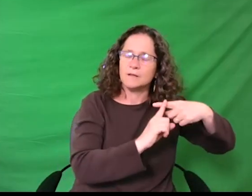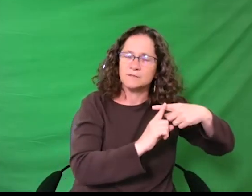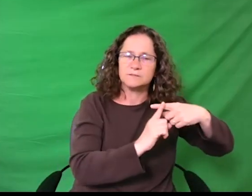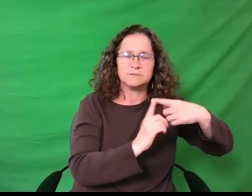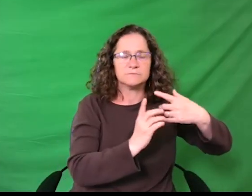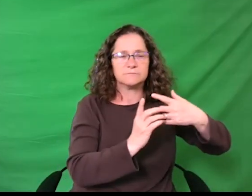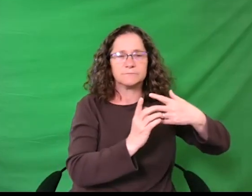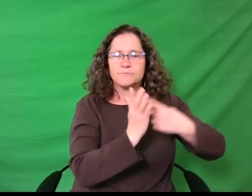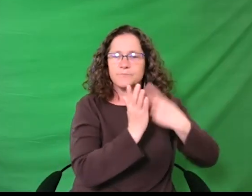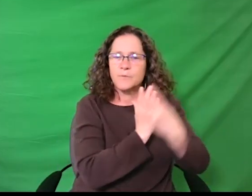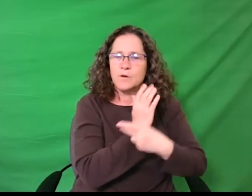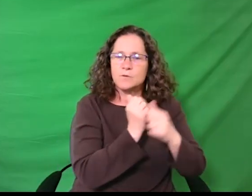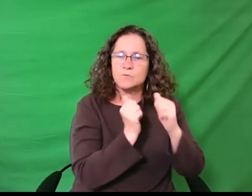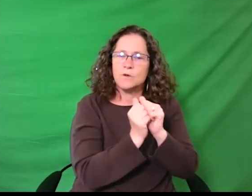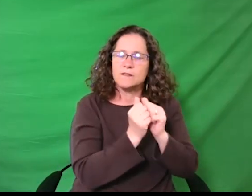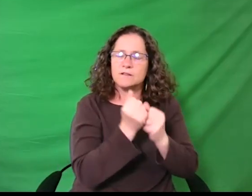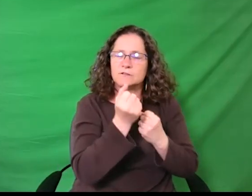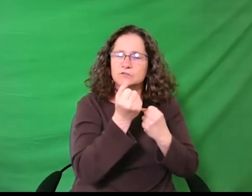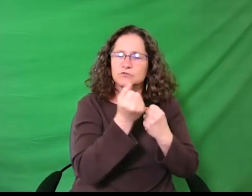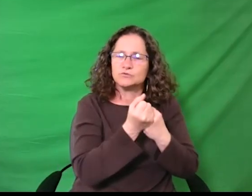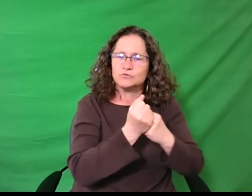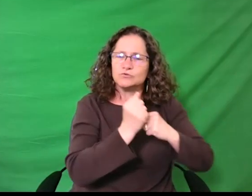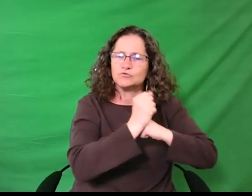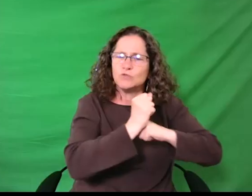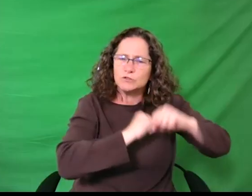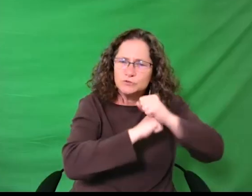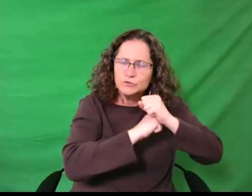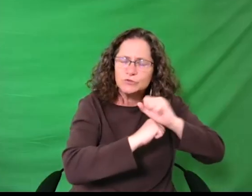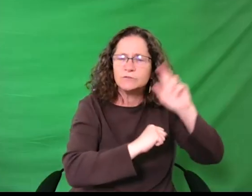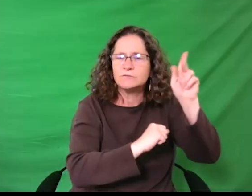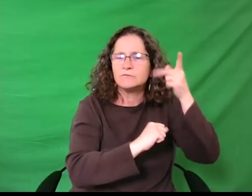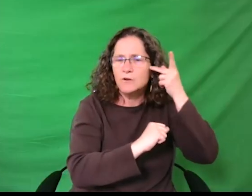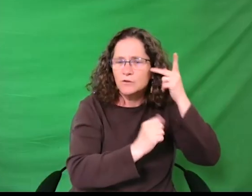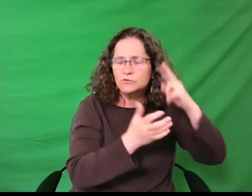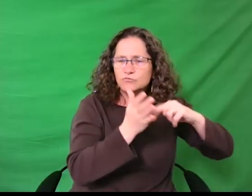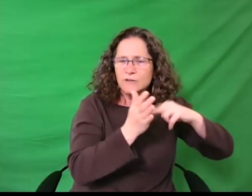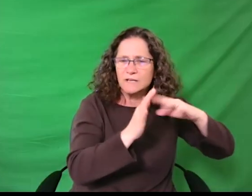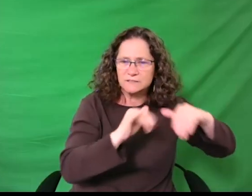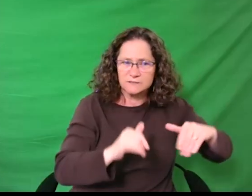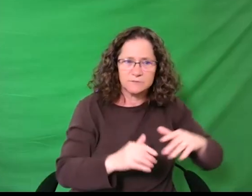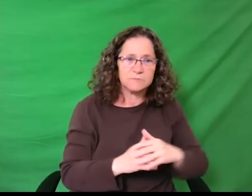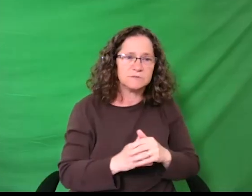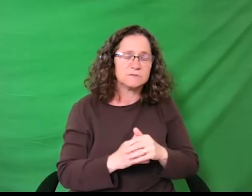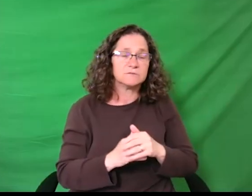systems. And here, I just have, on the page, I have a teacher cuing with a student.